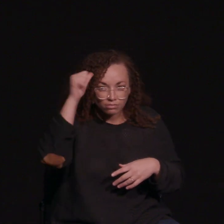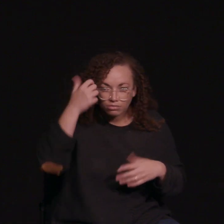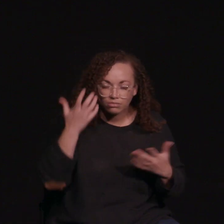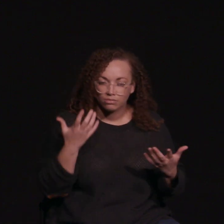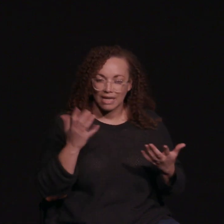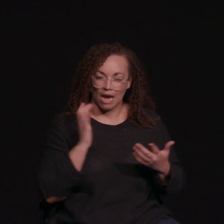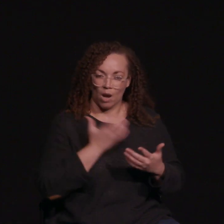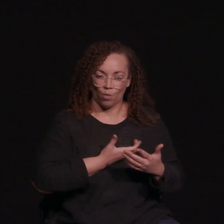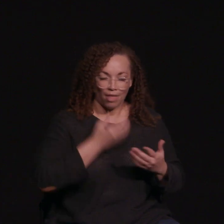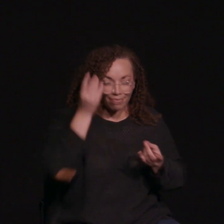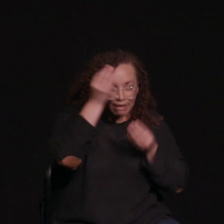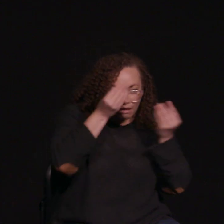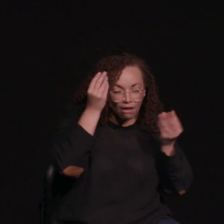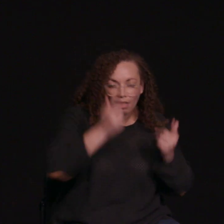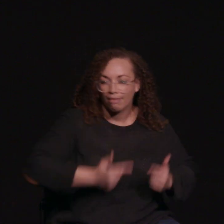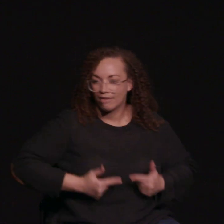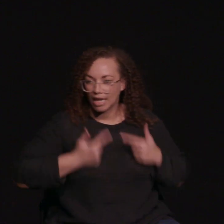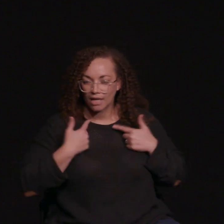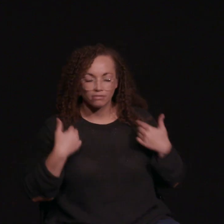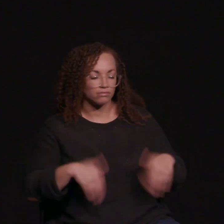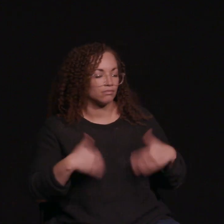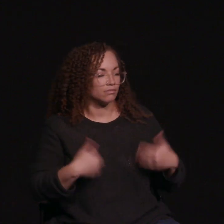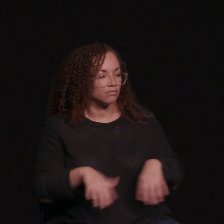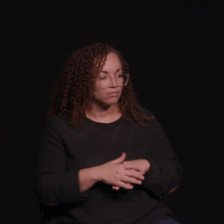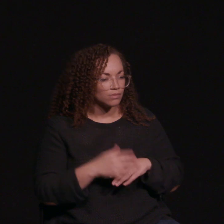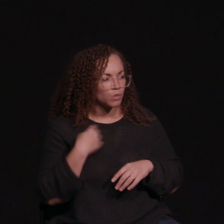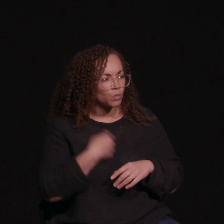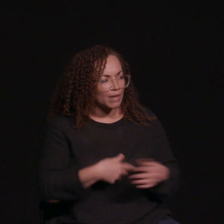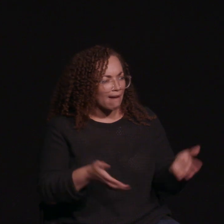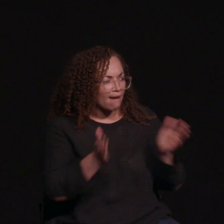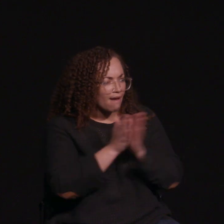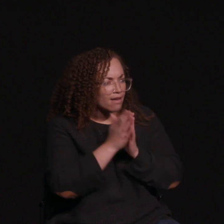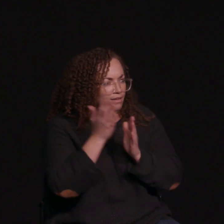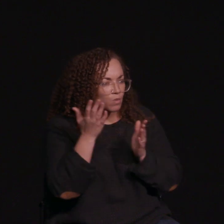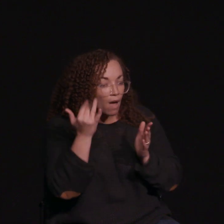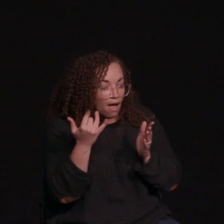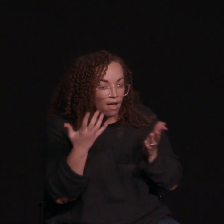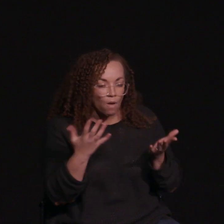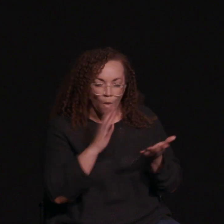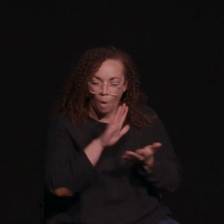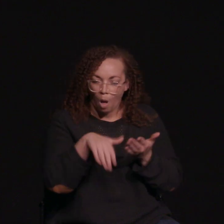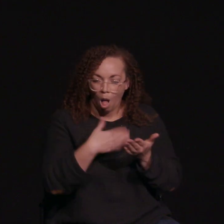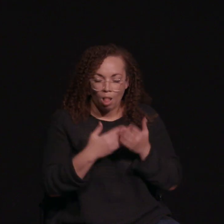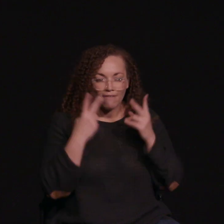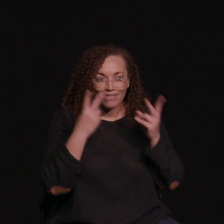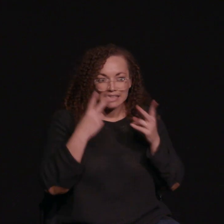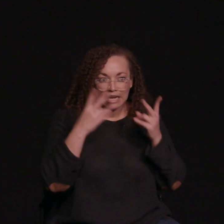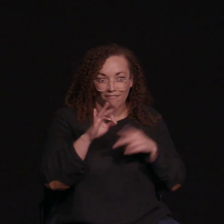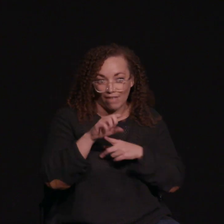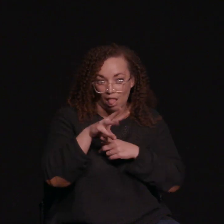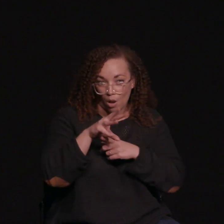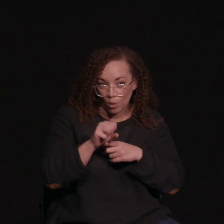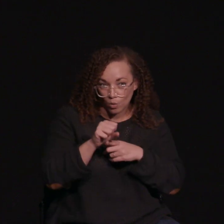We asked also because, like all of our visiting fellows, we wanted to offer the conditions of care where they